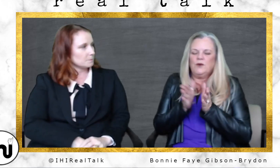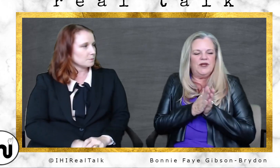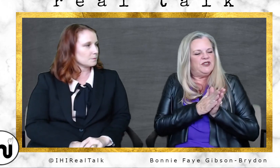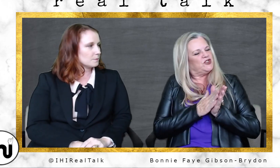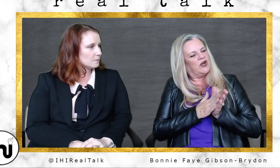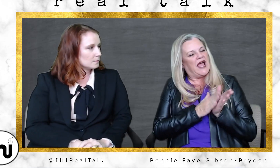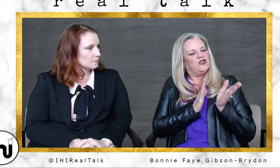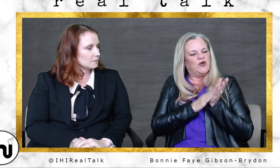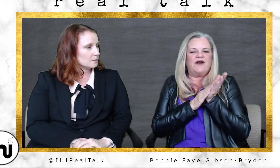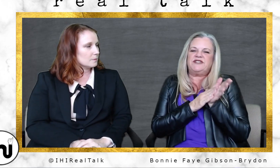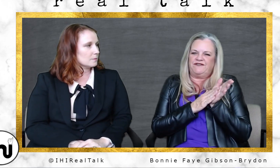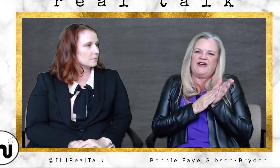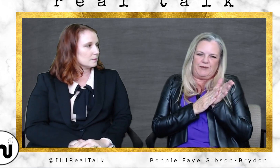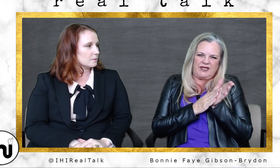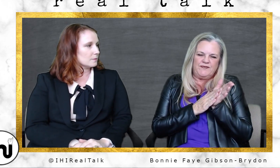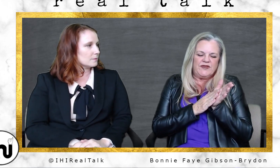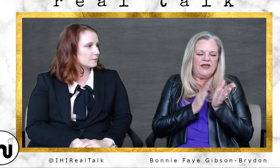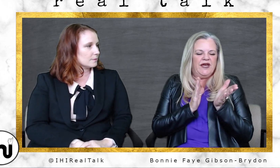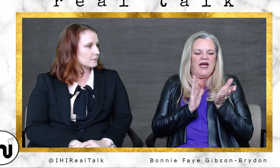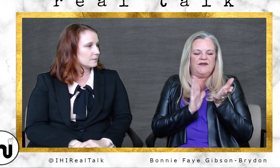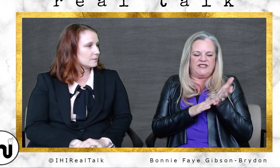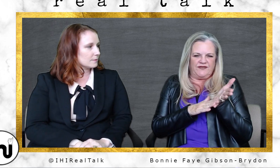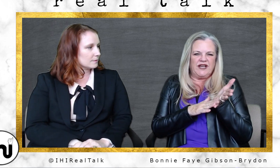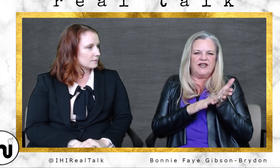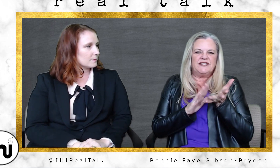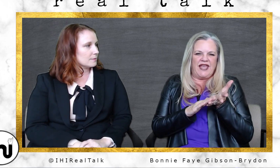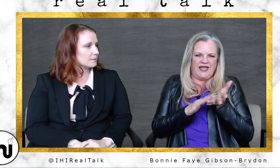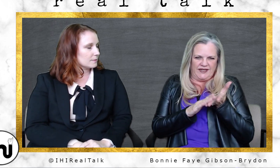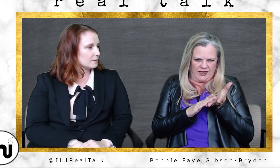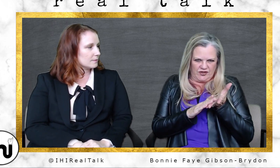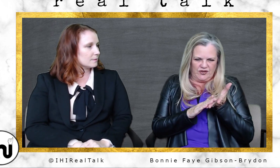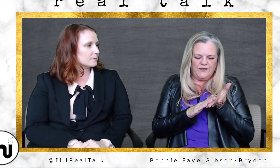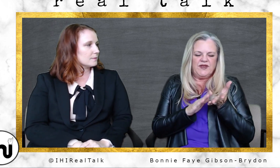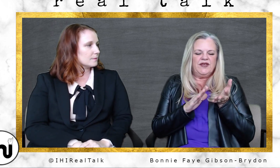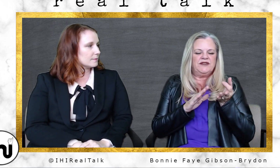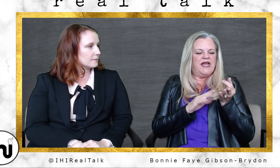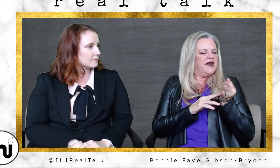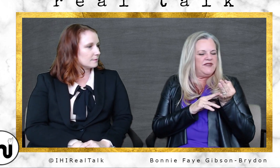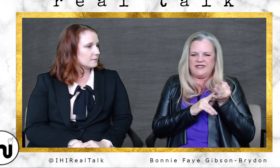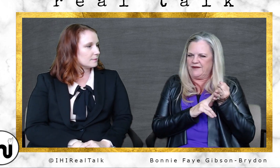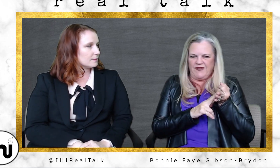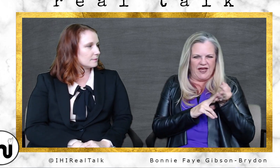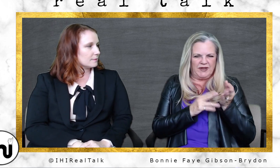Well so let me start, I do have deaf family. I have a deaf cousin, aunt and uncle, not of the same family.